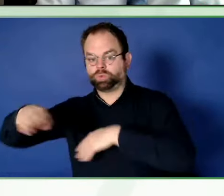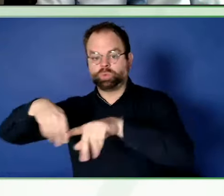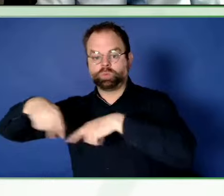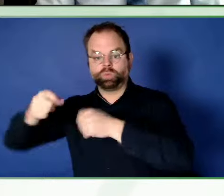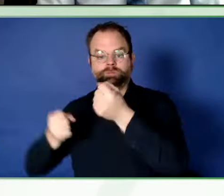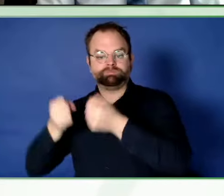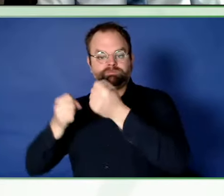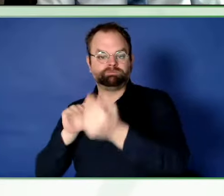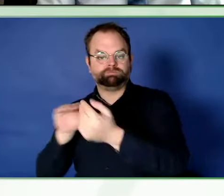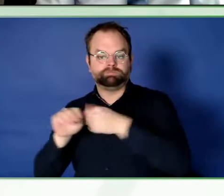in our city.